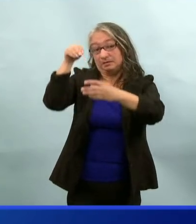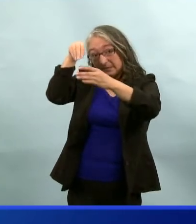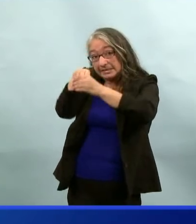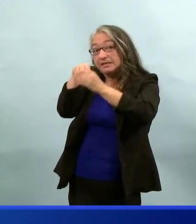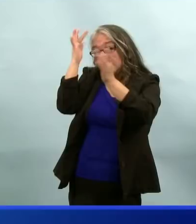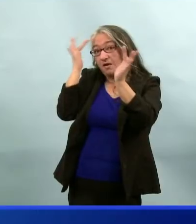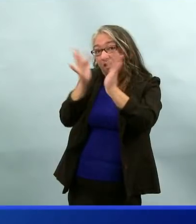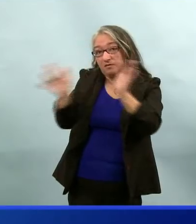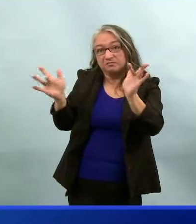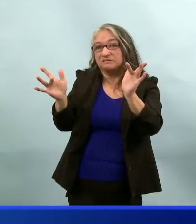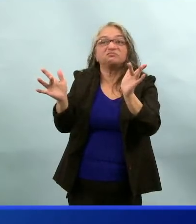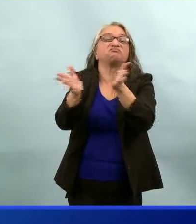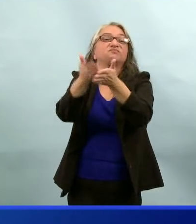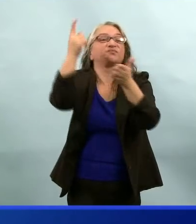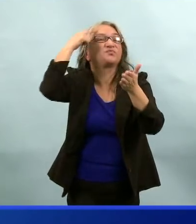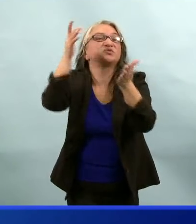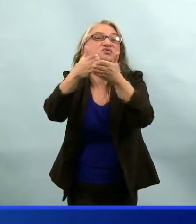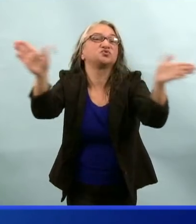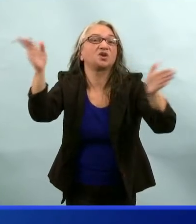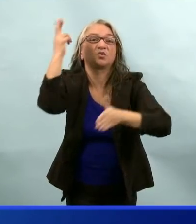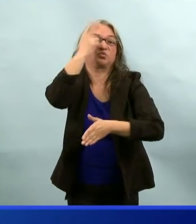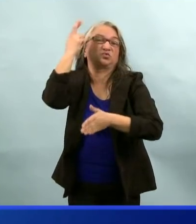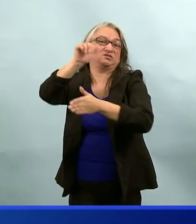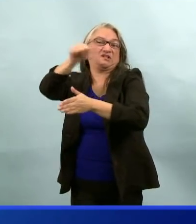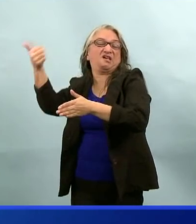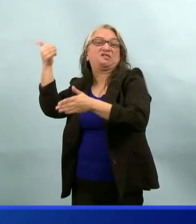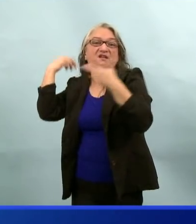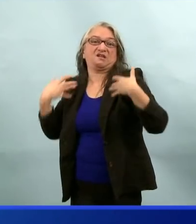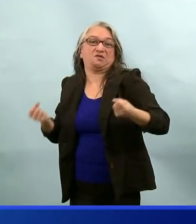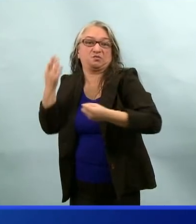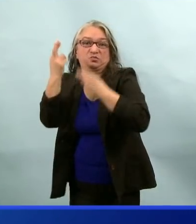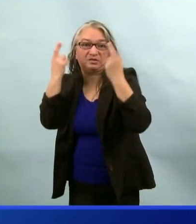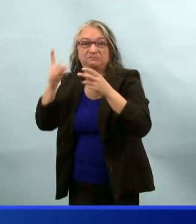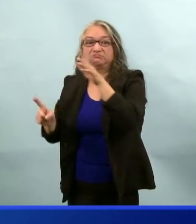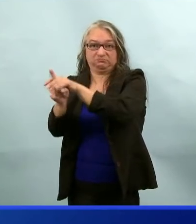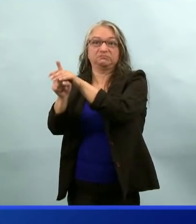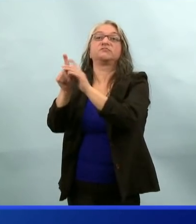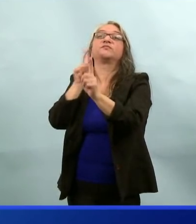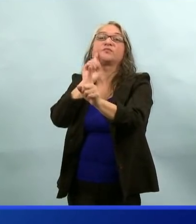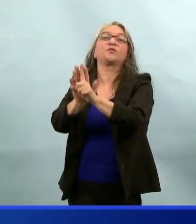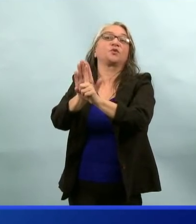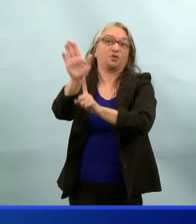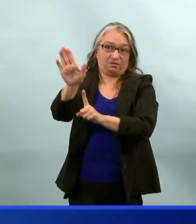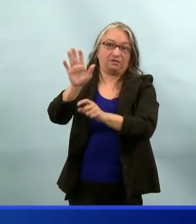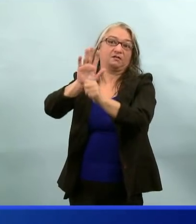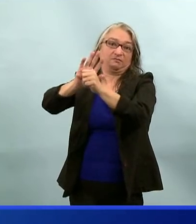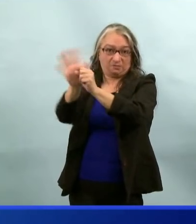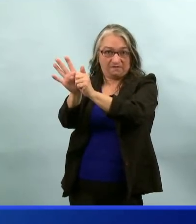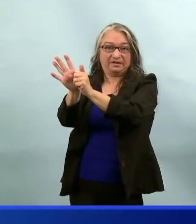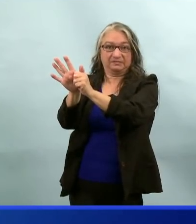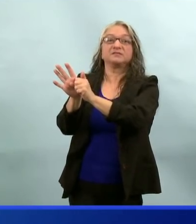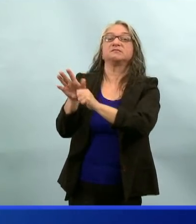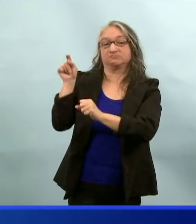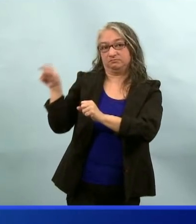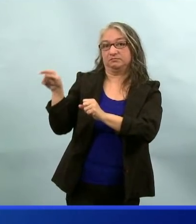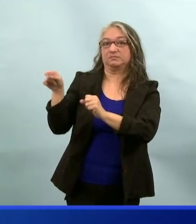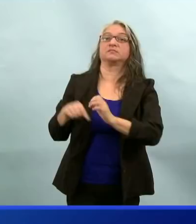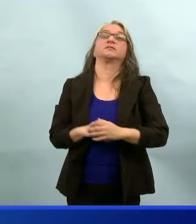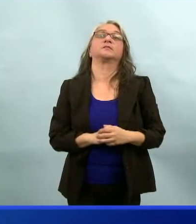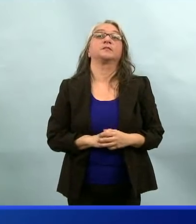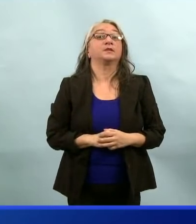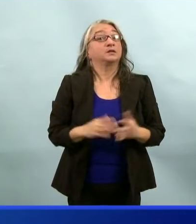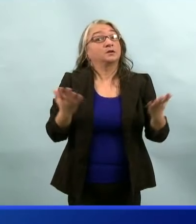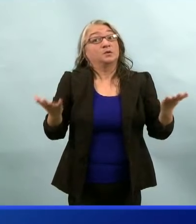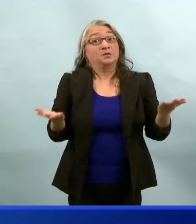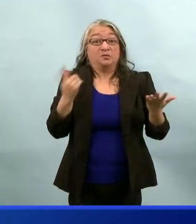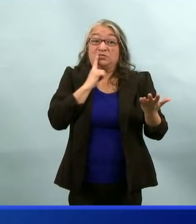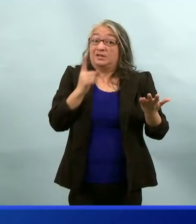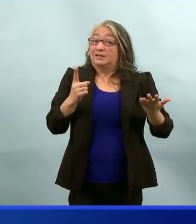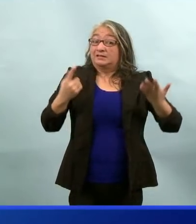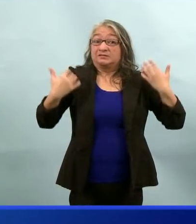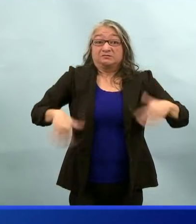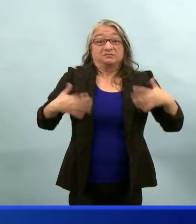up 10 from last week the recurring theme in all of this is the sheer volume of unvaccinated patients